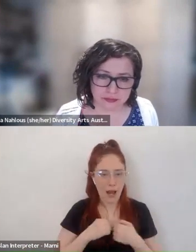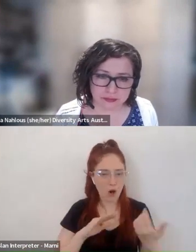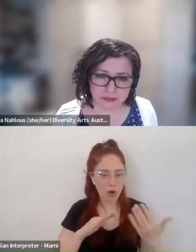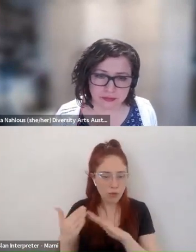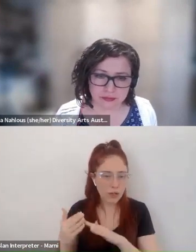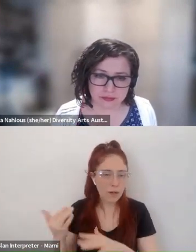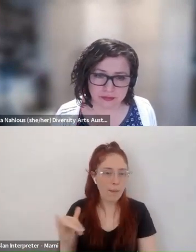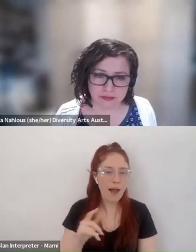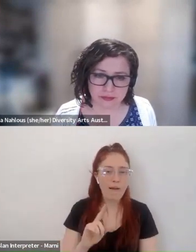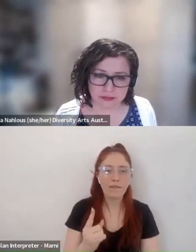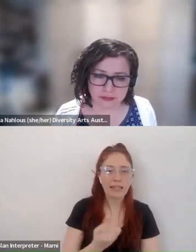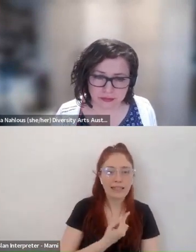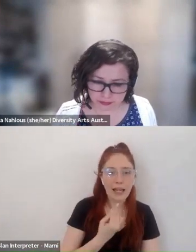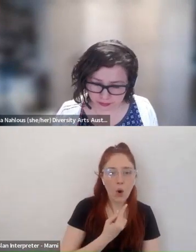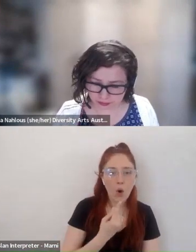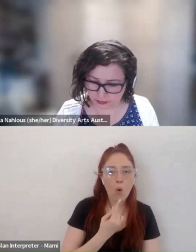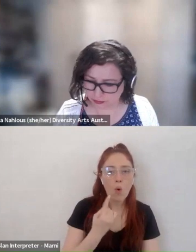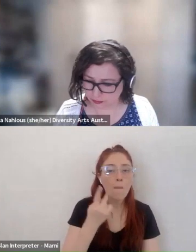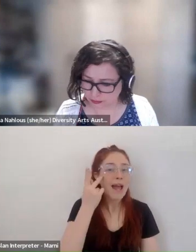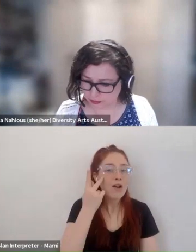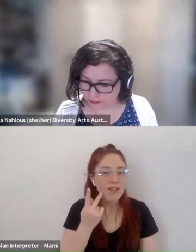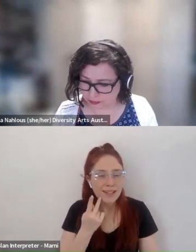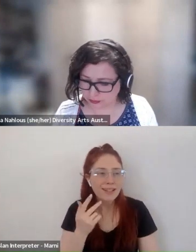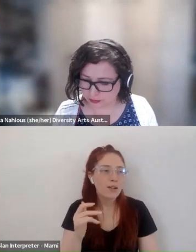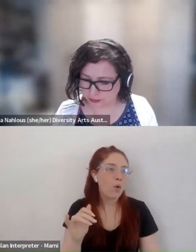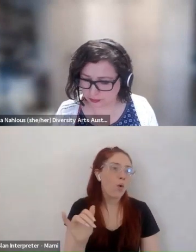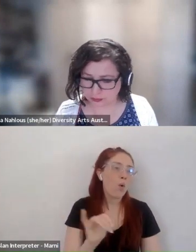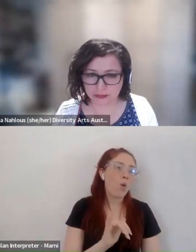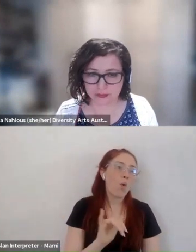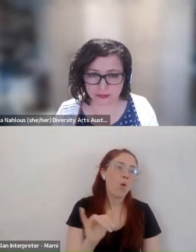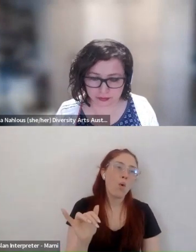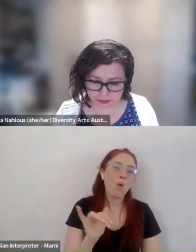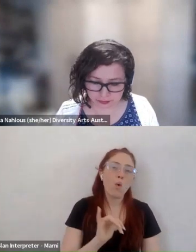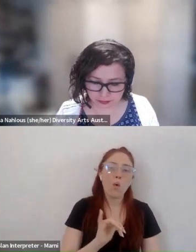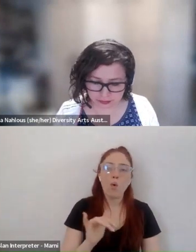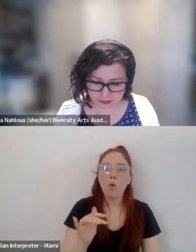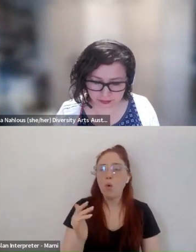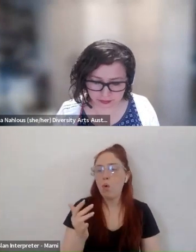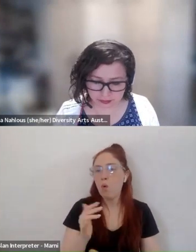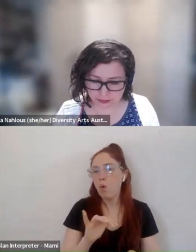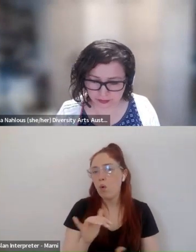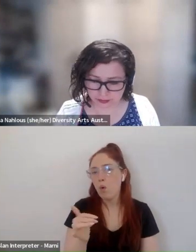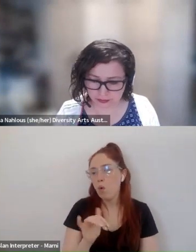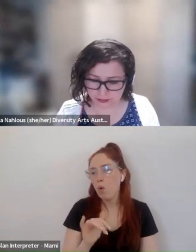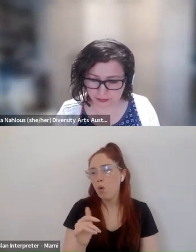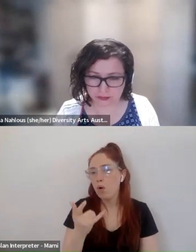who have not been gifted With the level of financial stability